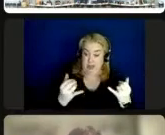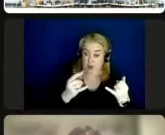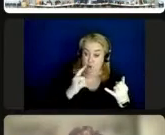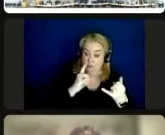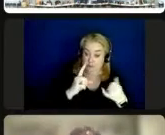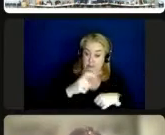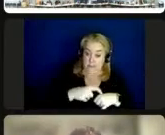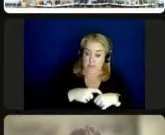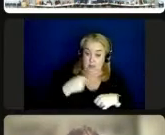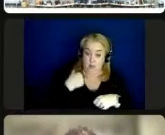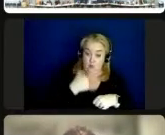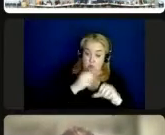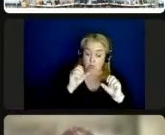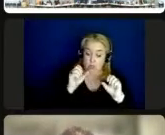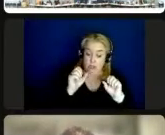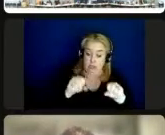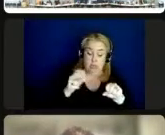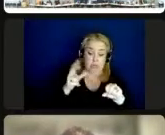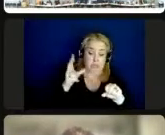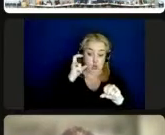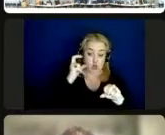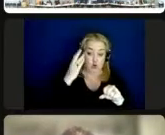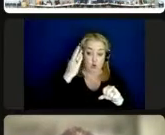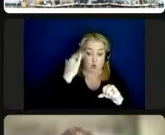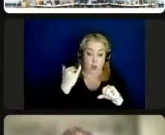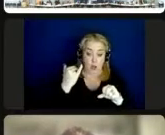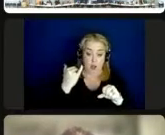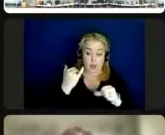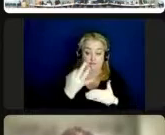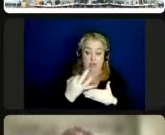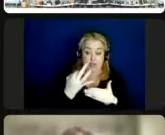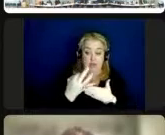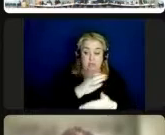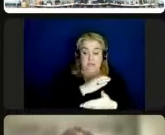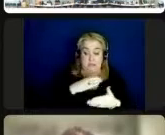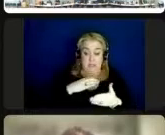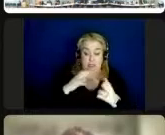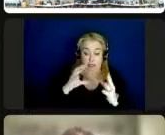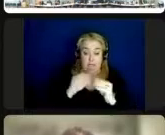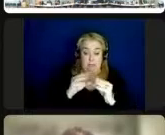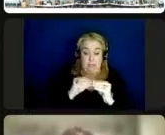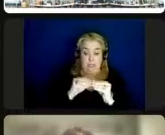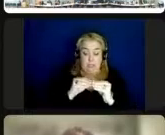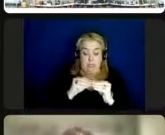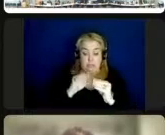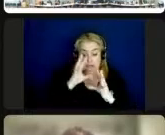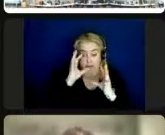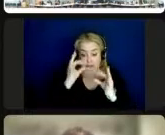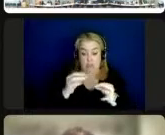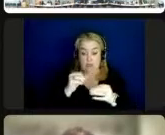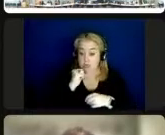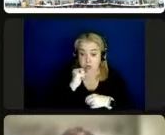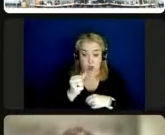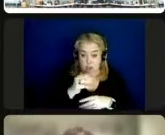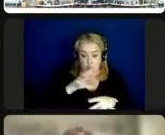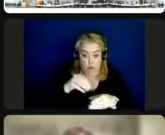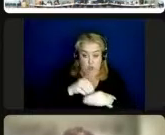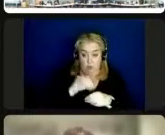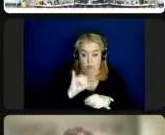OPPOSED TO THIS ONE. I'M I'M OPEN TO ALL OPTIONS.